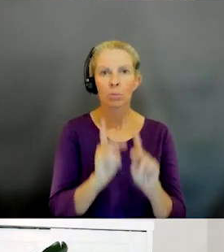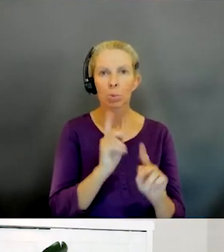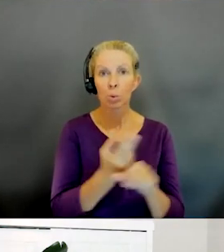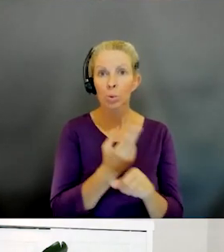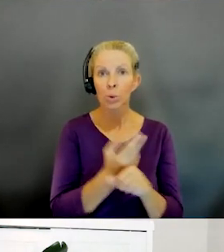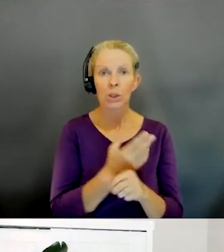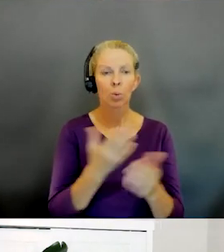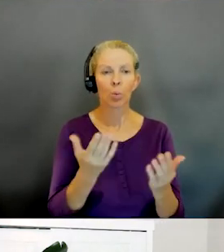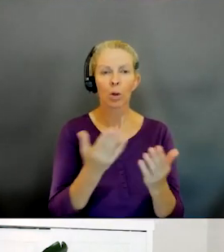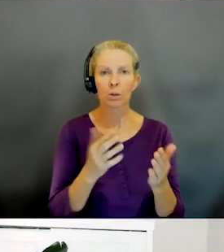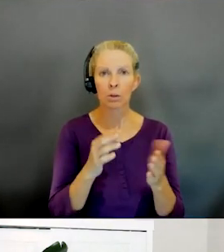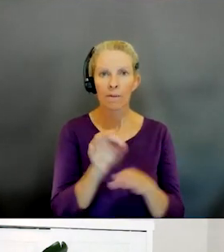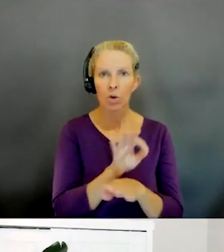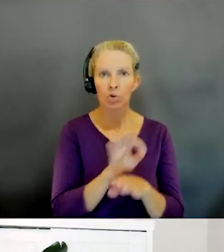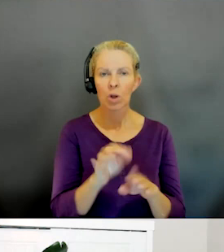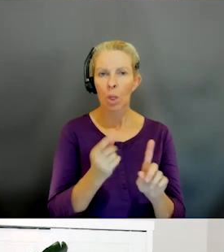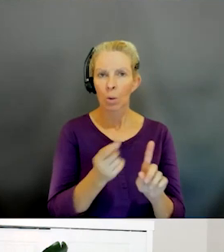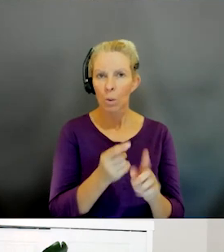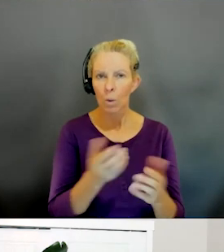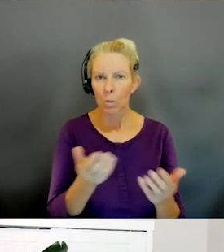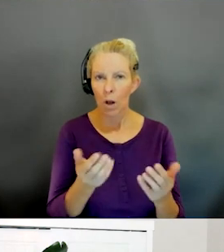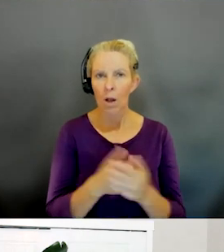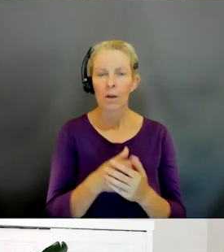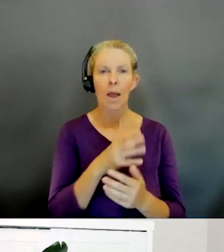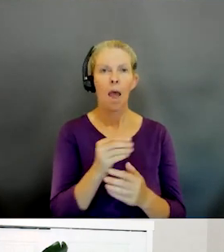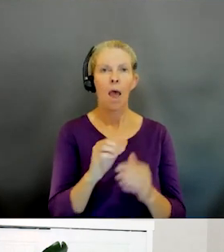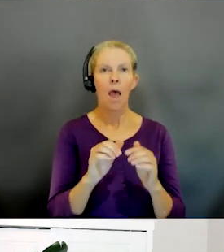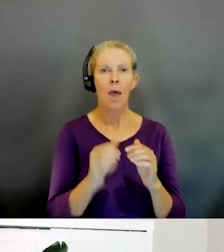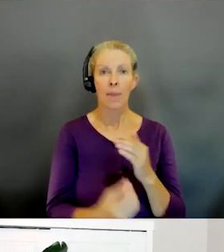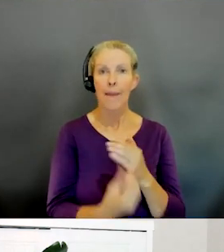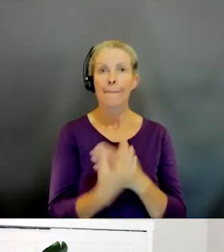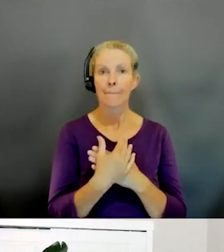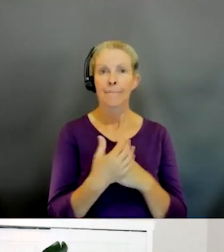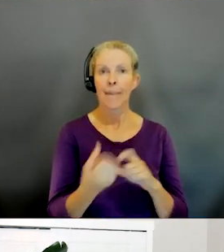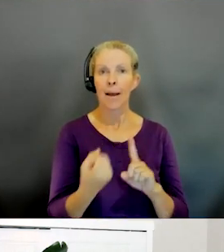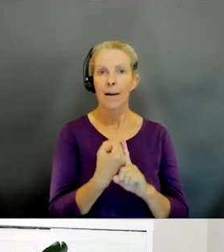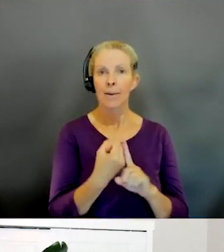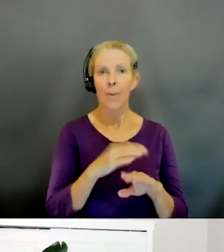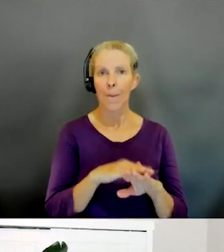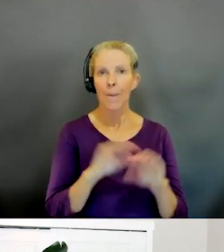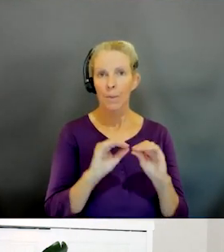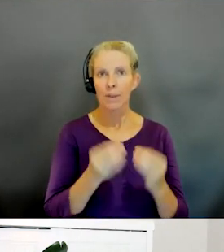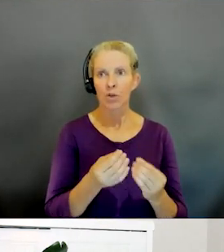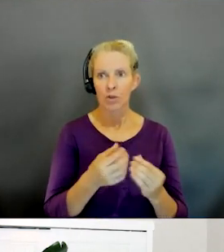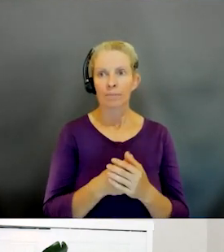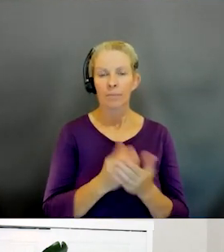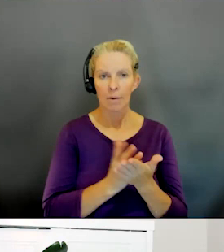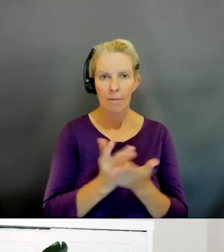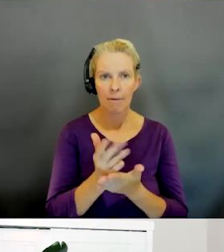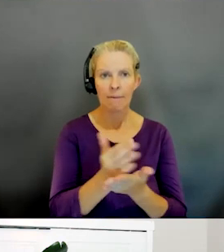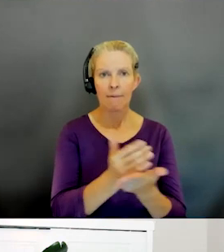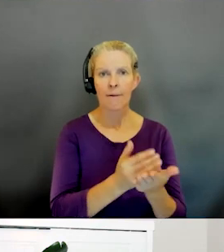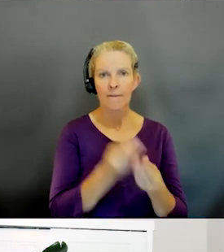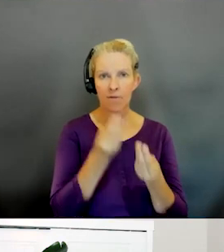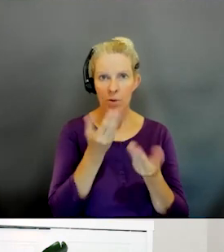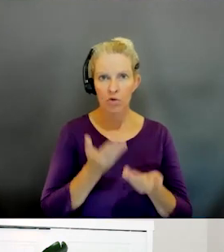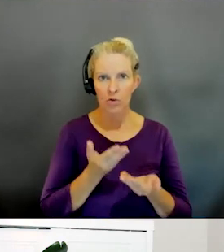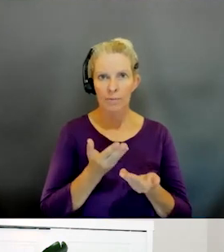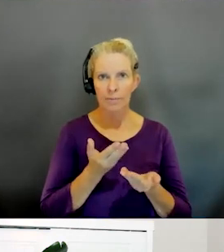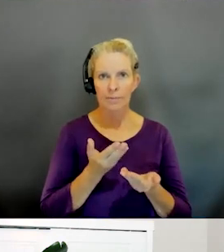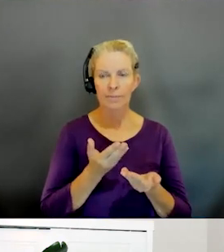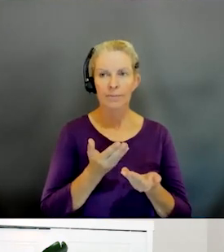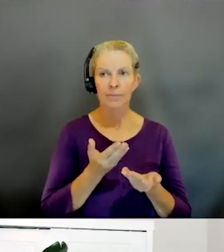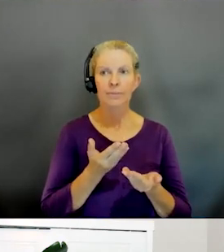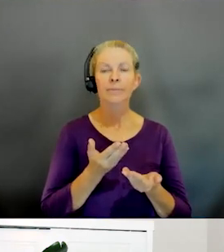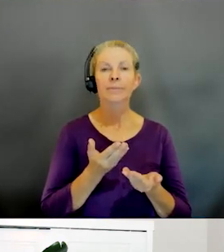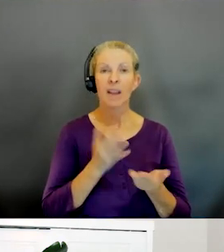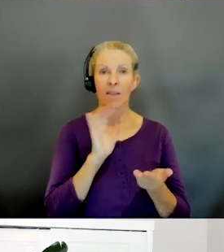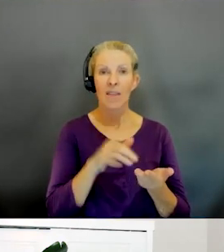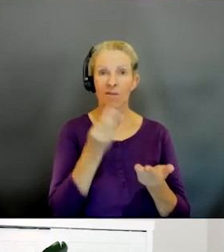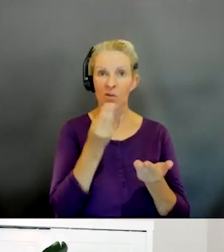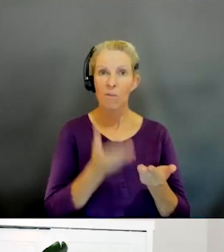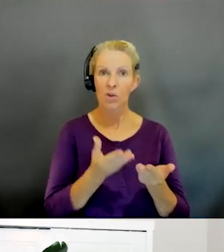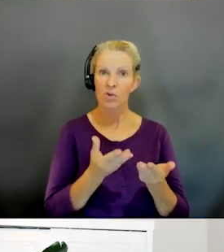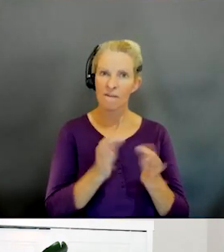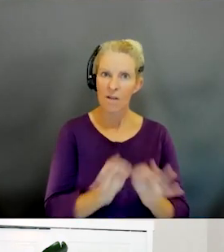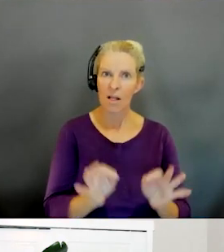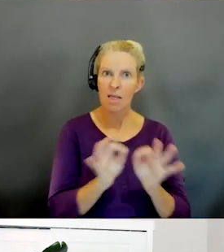and how it impacts your organization, and if you need to get that buy-in, that is where you can get